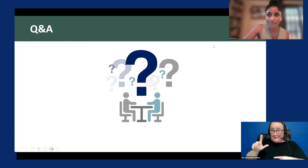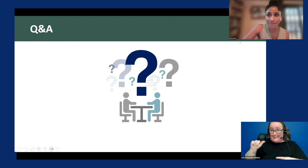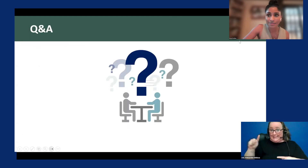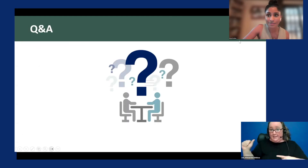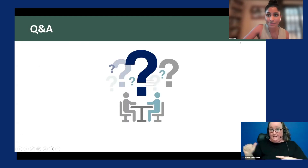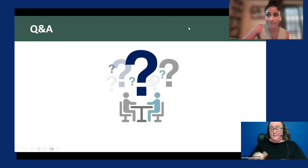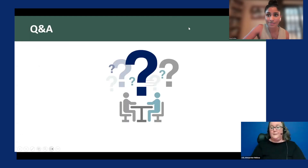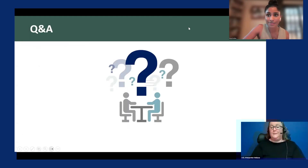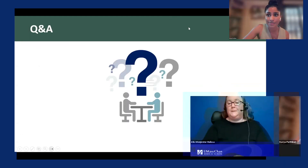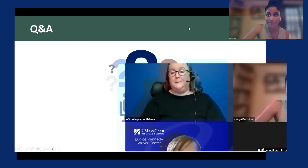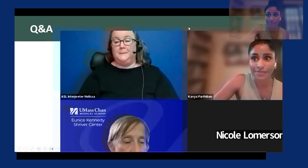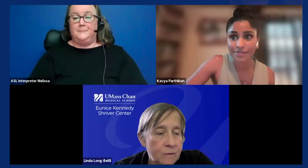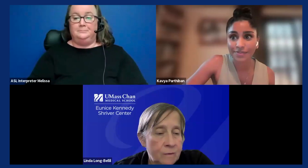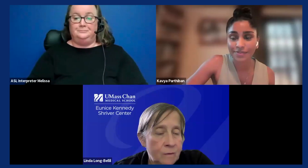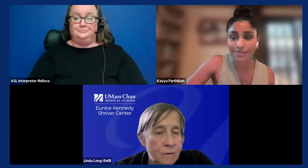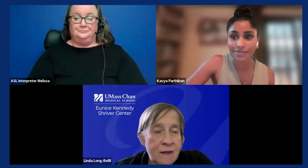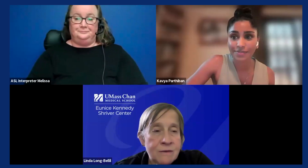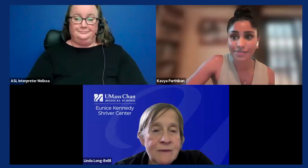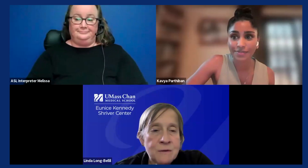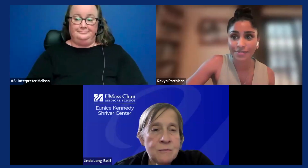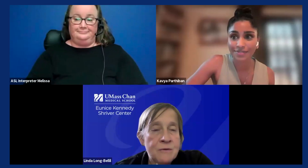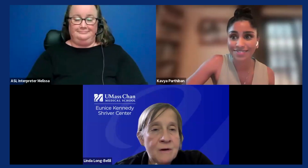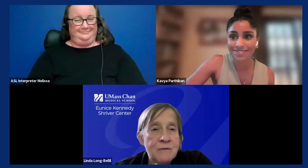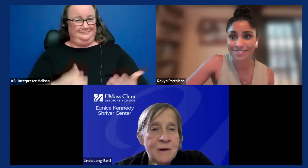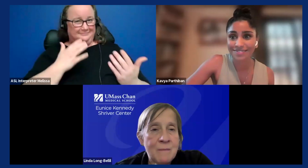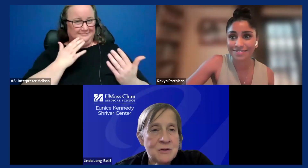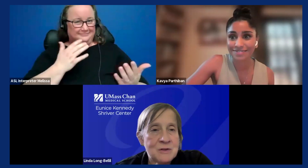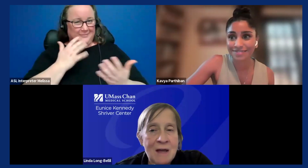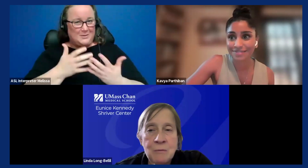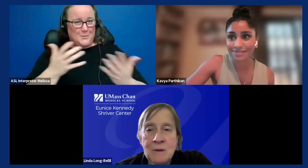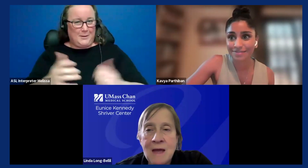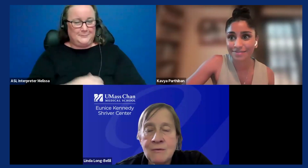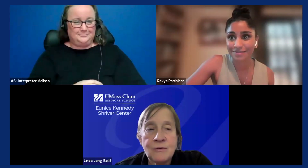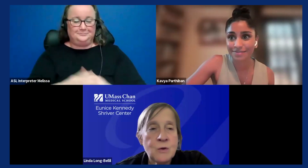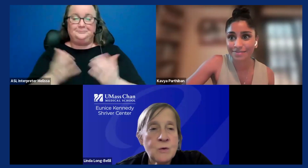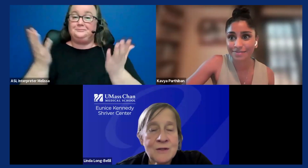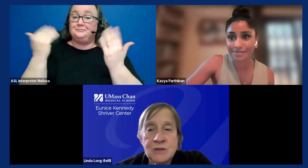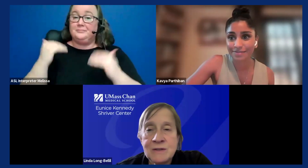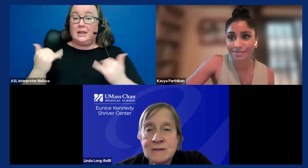Okay. Thank you very, very much. Now we'll have a few questions.